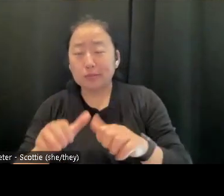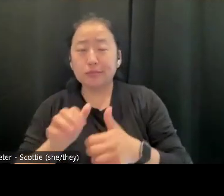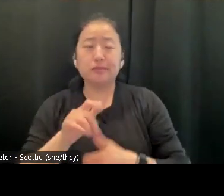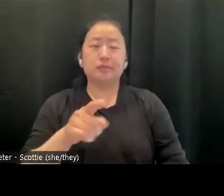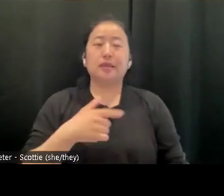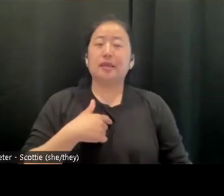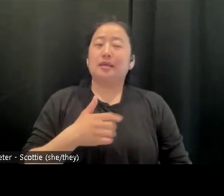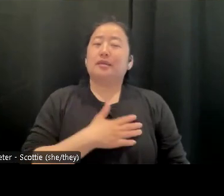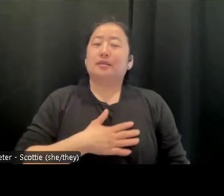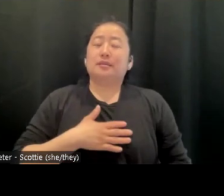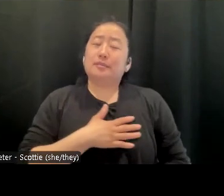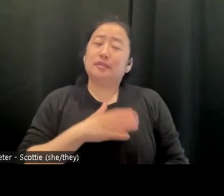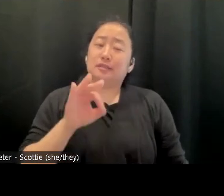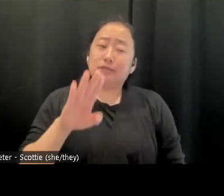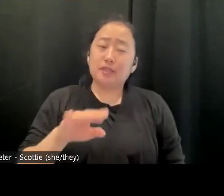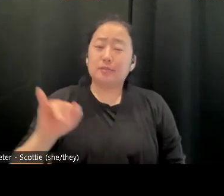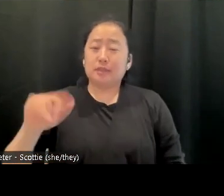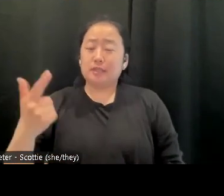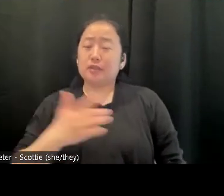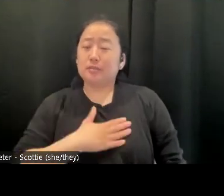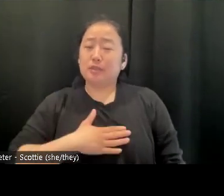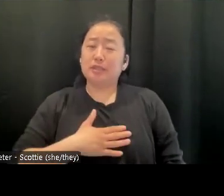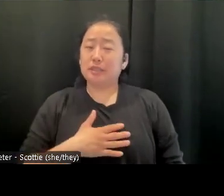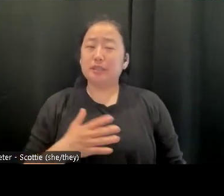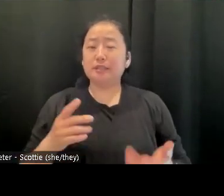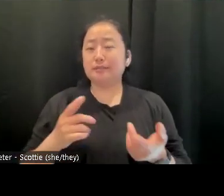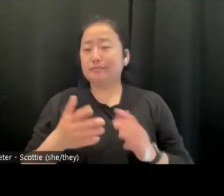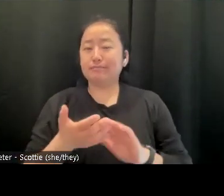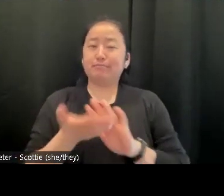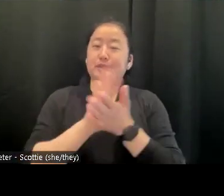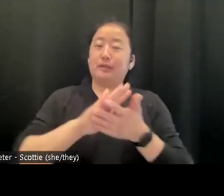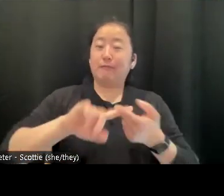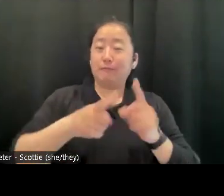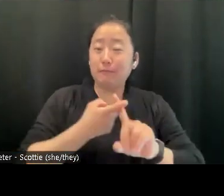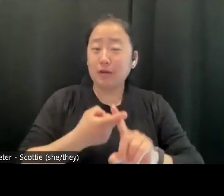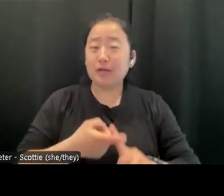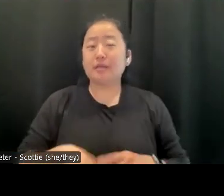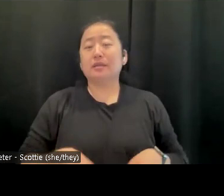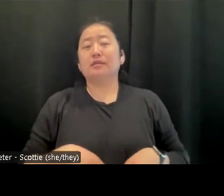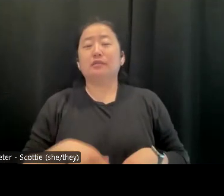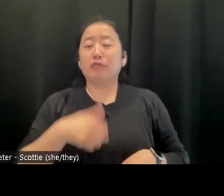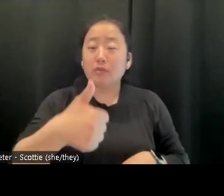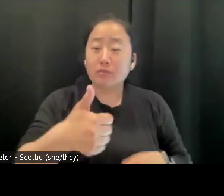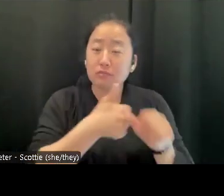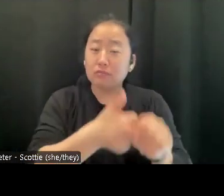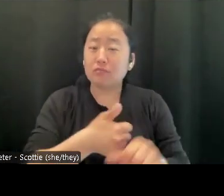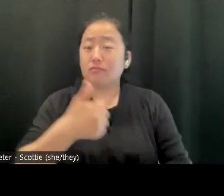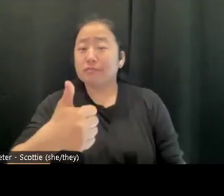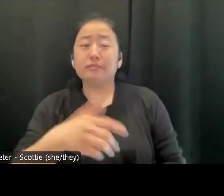on Facebook and Instagram, where we are always putting resources and equipment and all kinds of